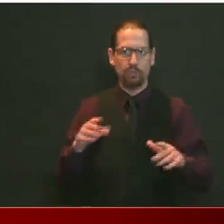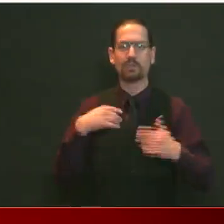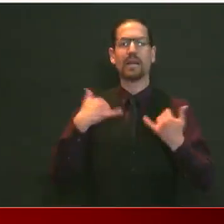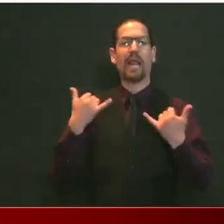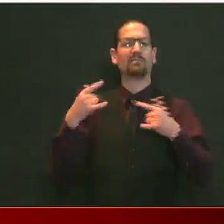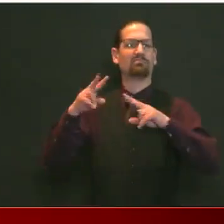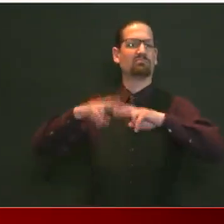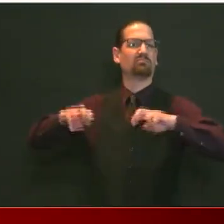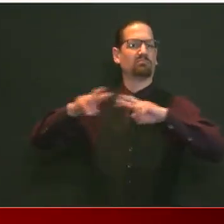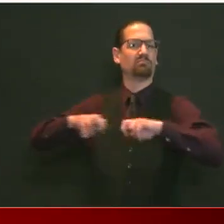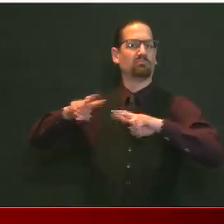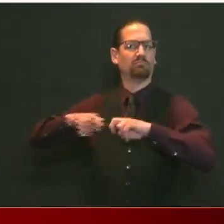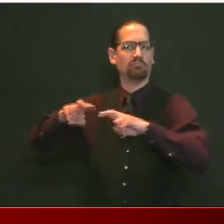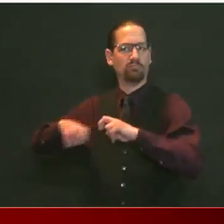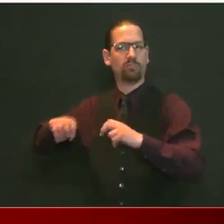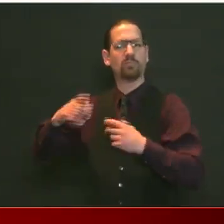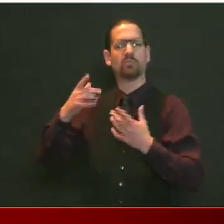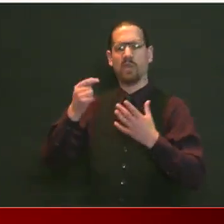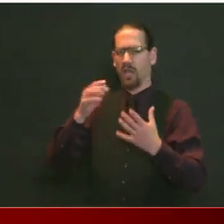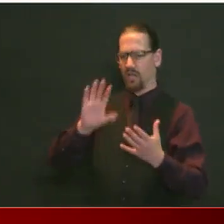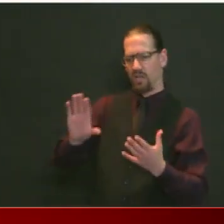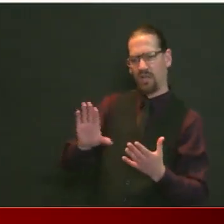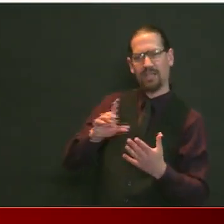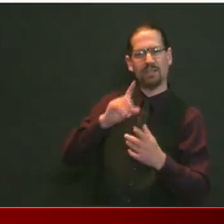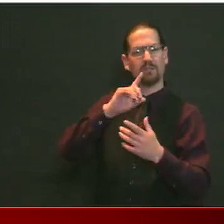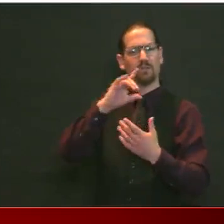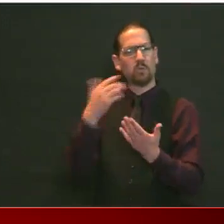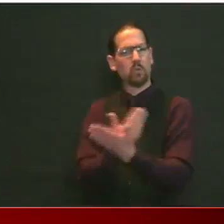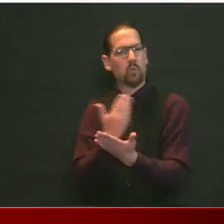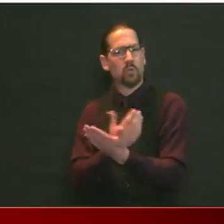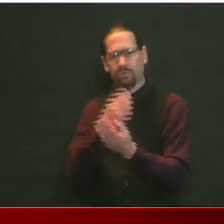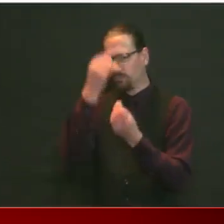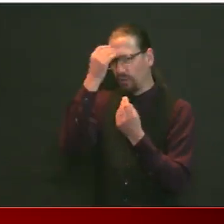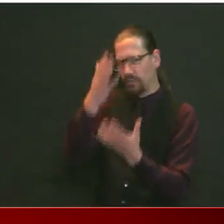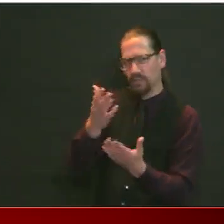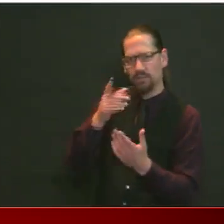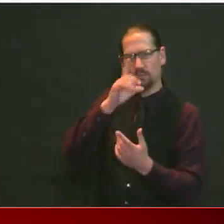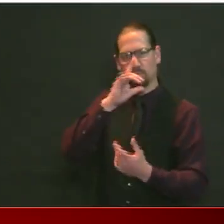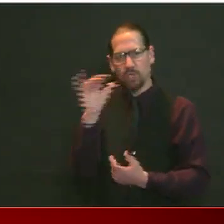AS A PART OF THAT. AND WE'RE STILL DOING THE ANALYSES TO BE ABLE TO DESCRIBE